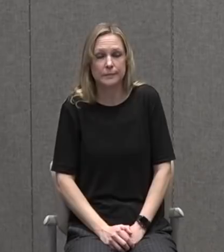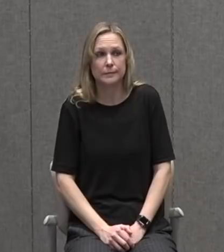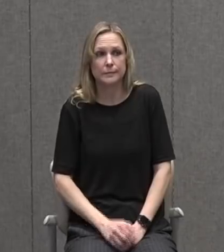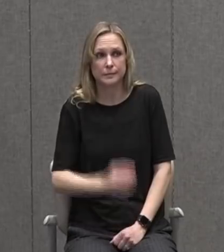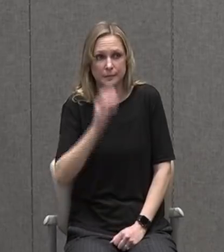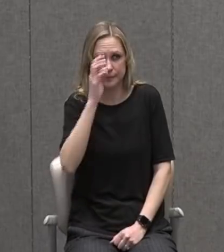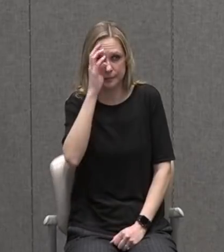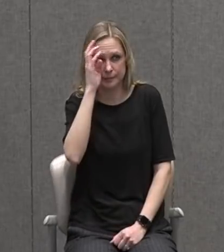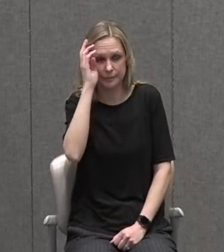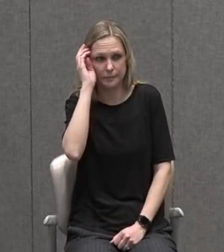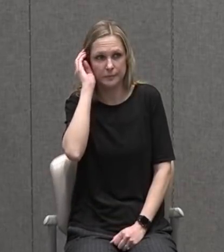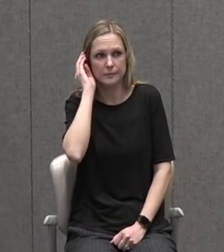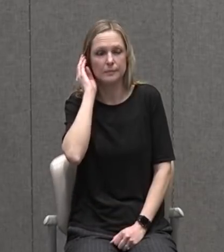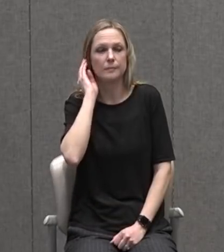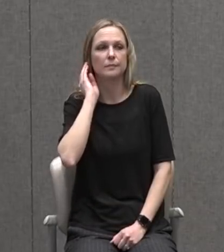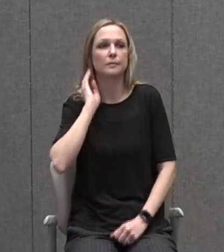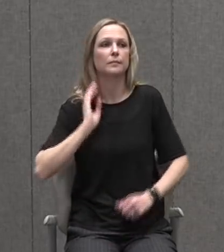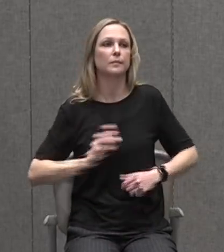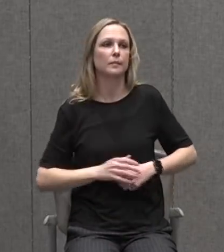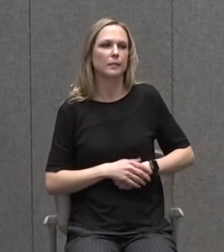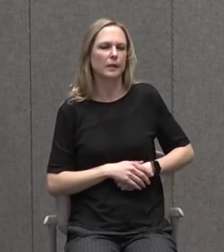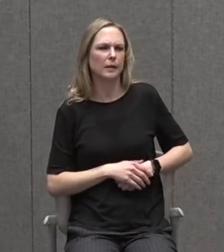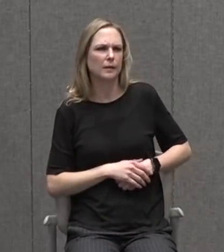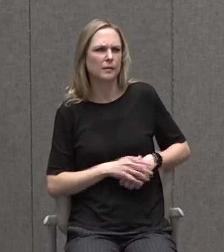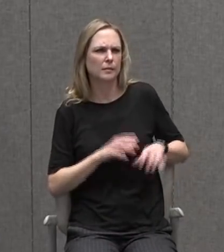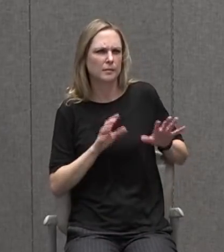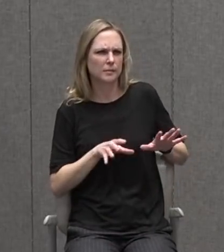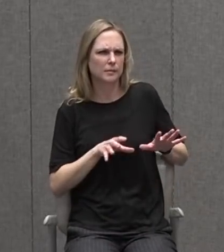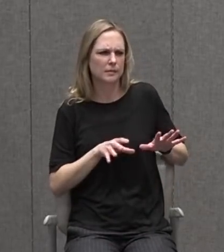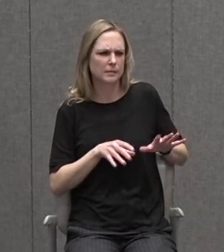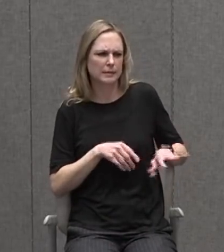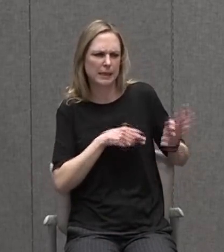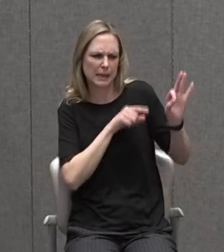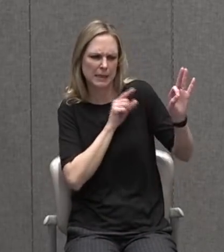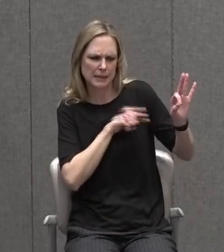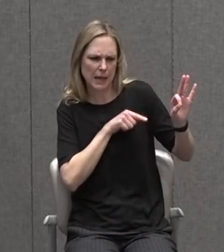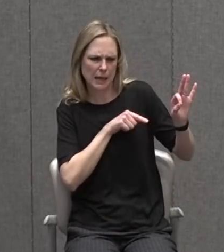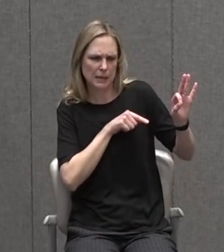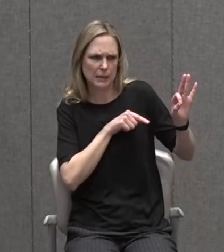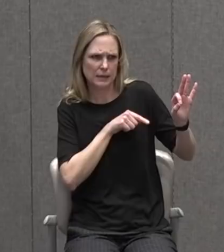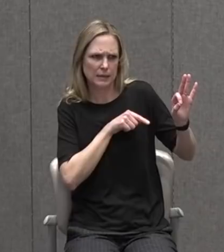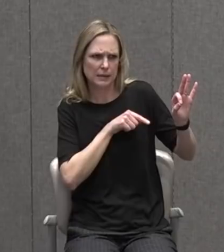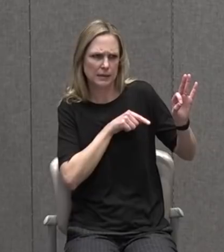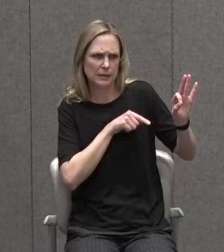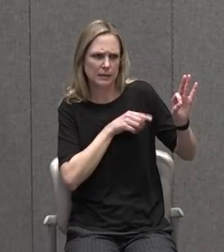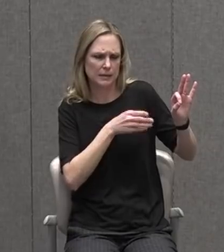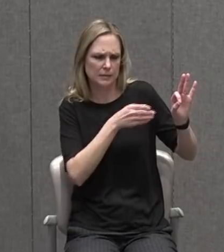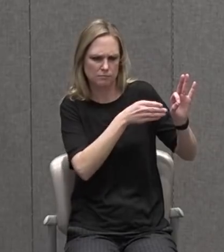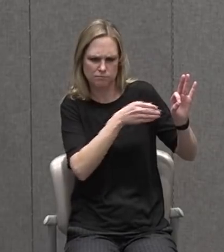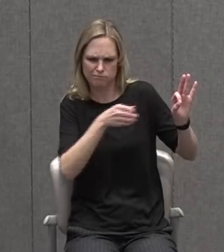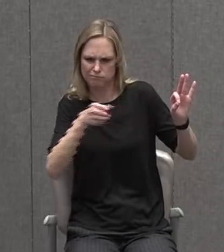Well, if I put nine here, that means this whole thing has to equal something less than nine right?